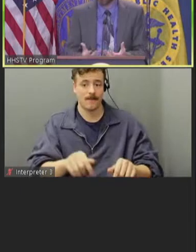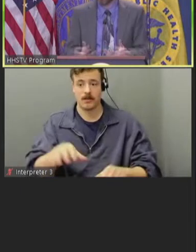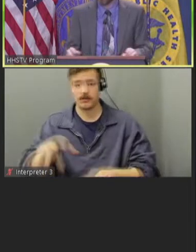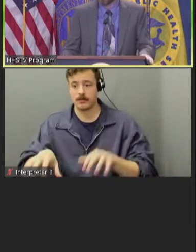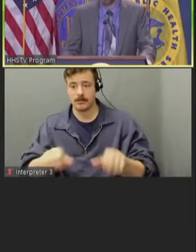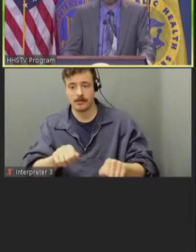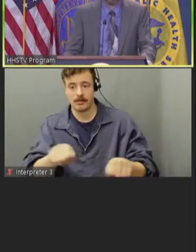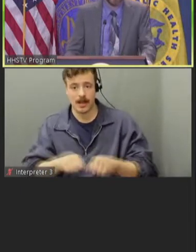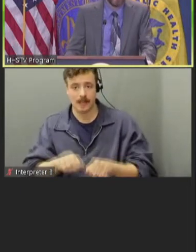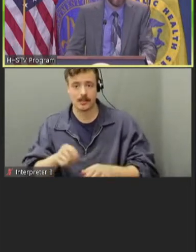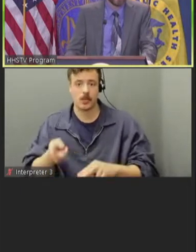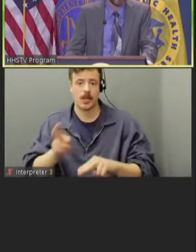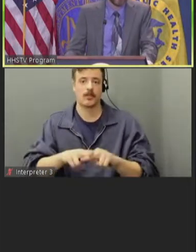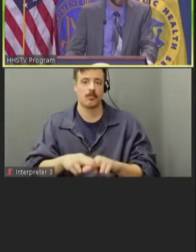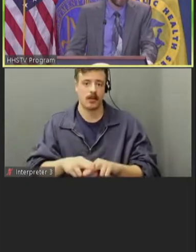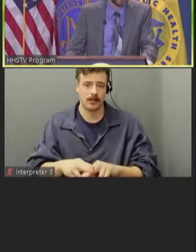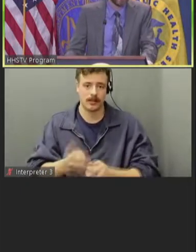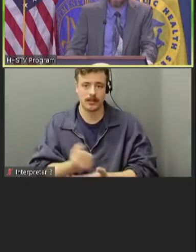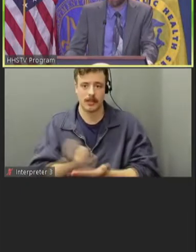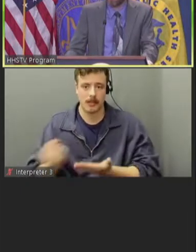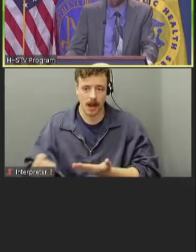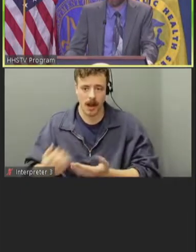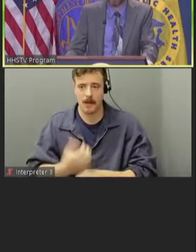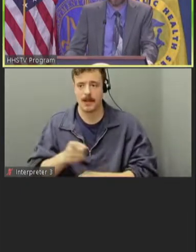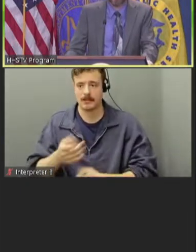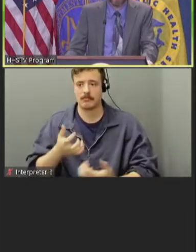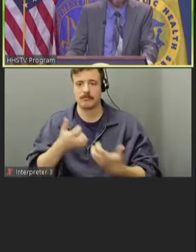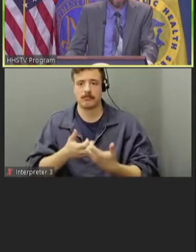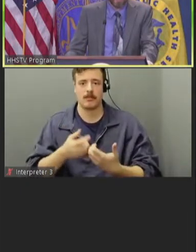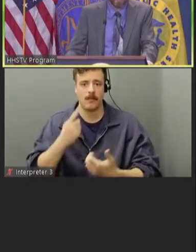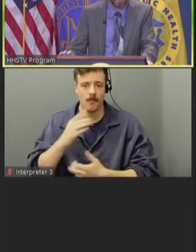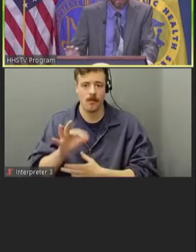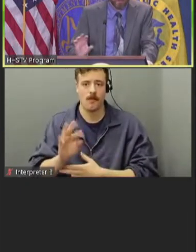supply. It also makes them amenable for formulation activities because you can